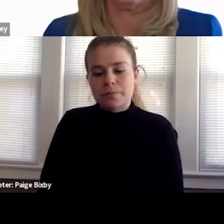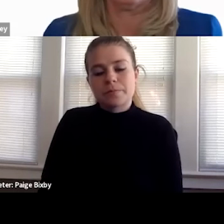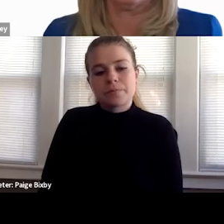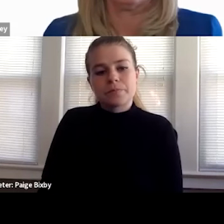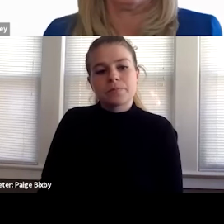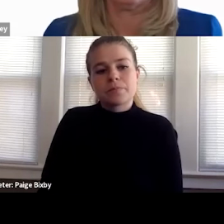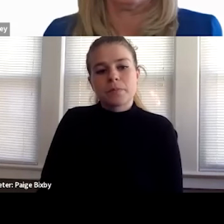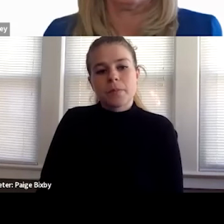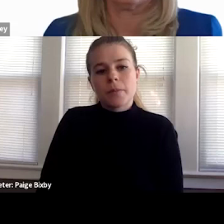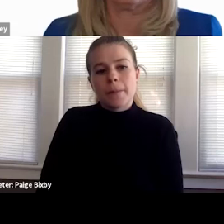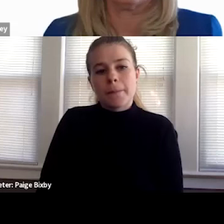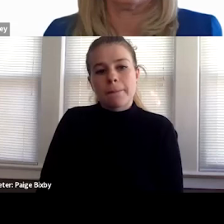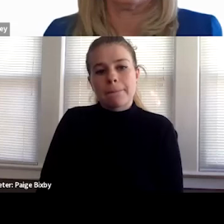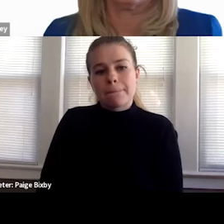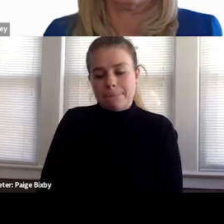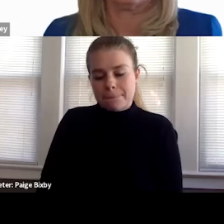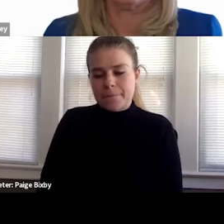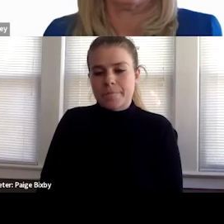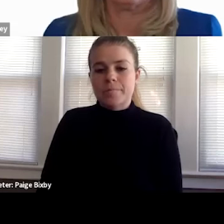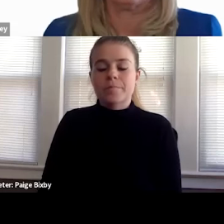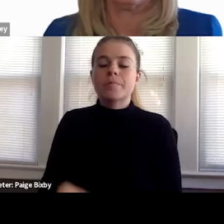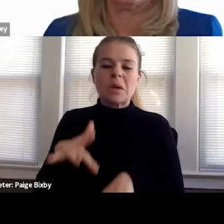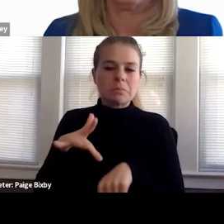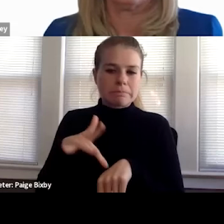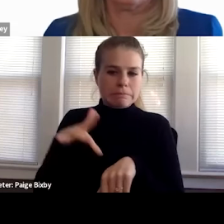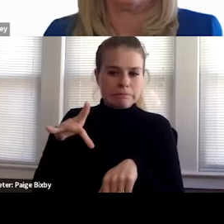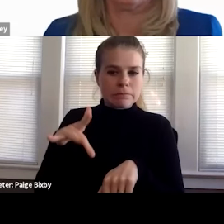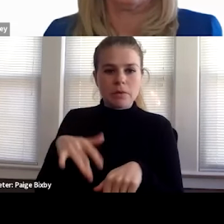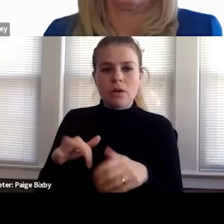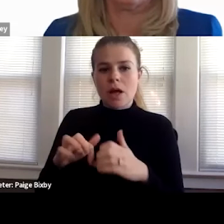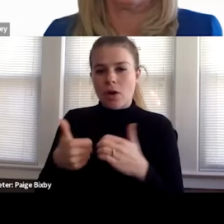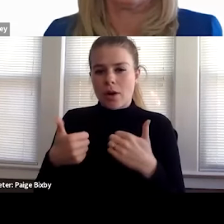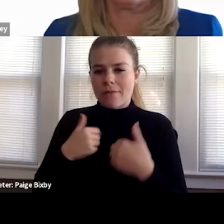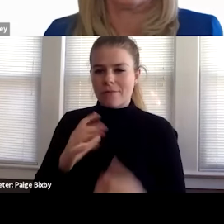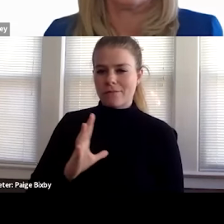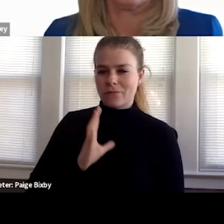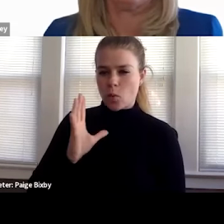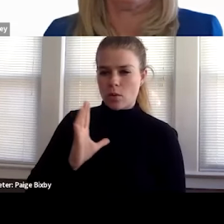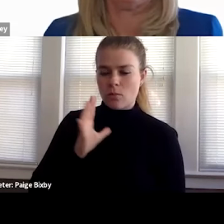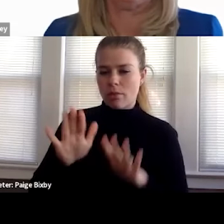We talked a little bit about how to have a formal systematic screening process.